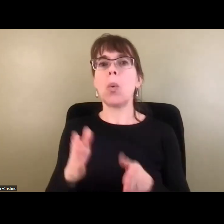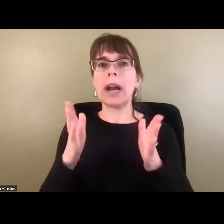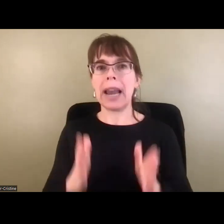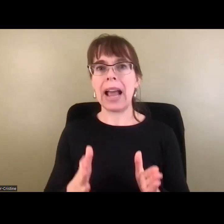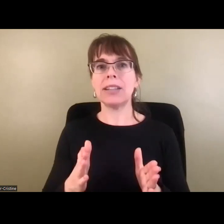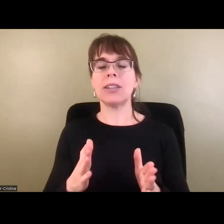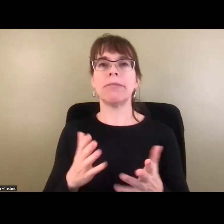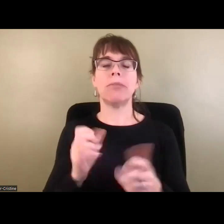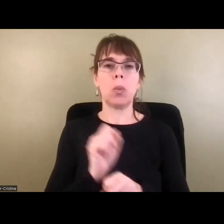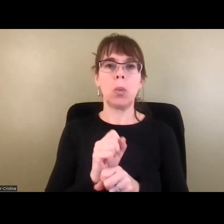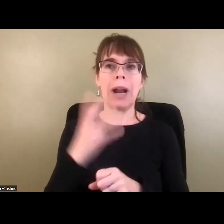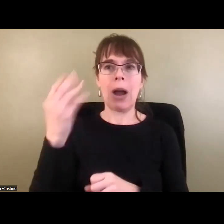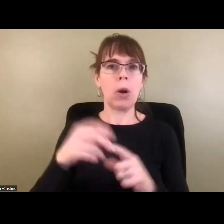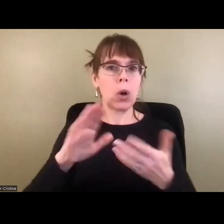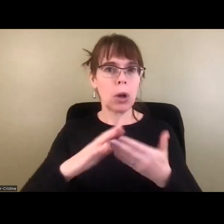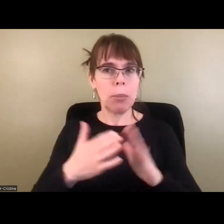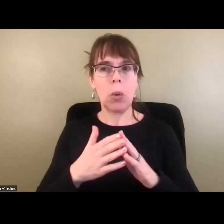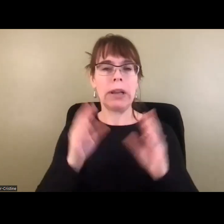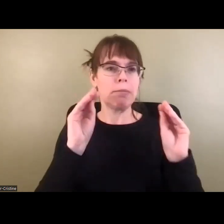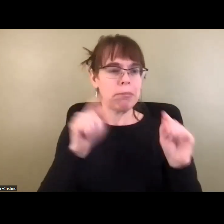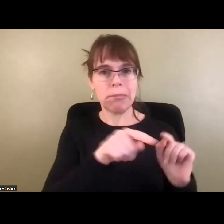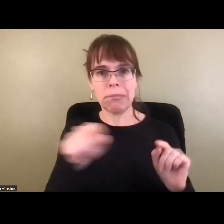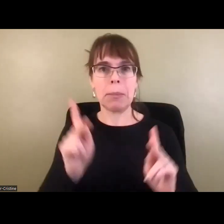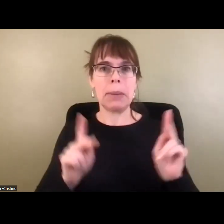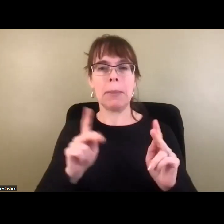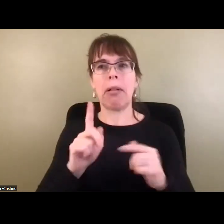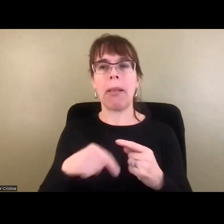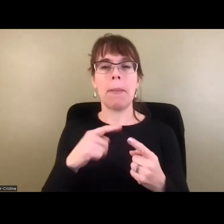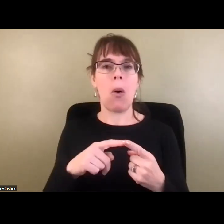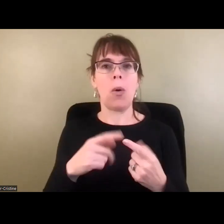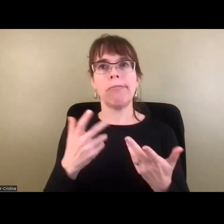So doing work in the community, educating folx about the importance of